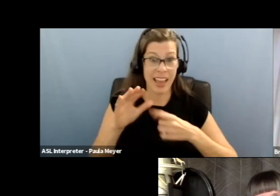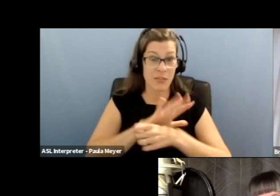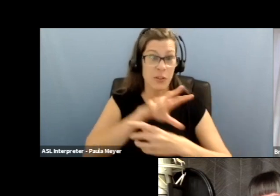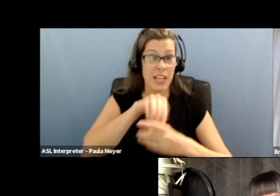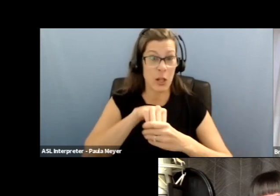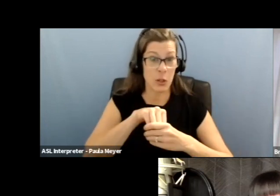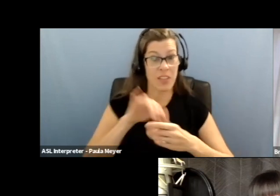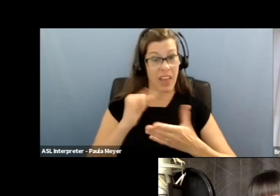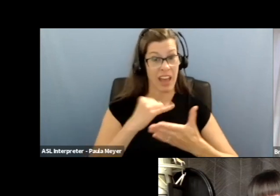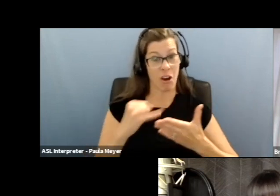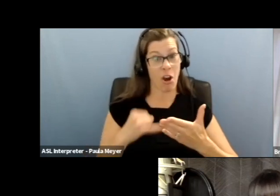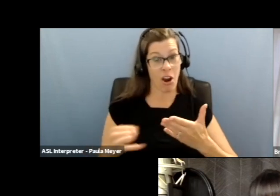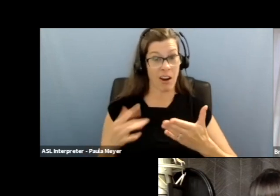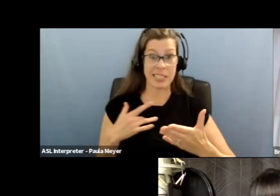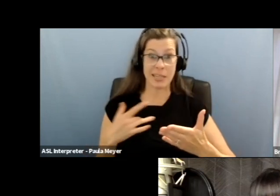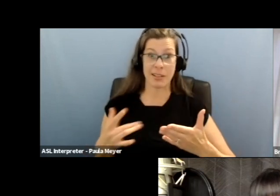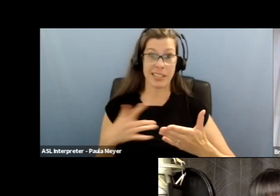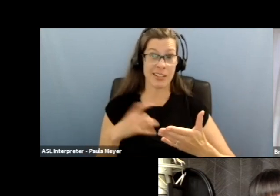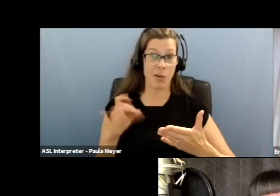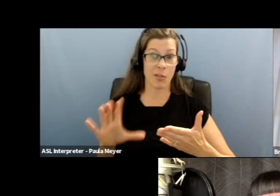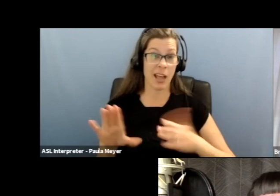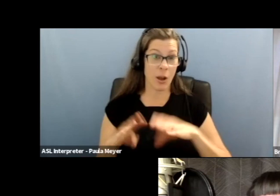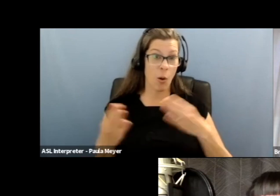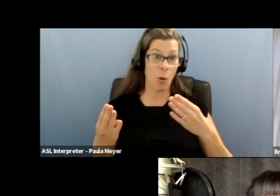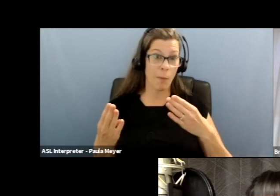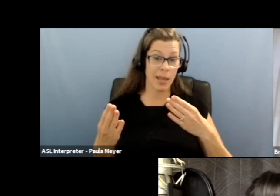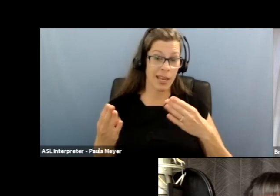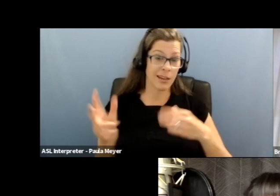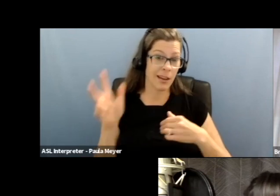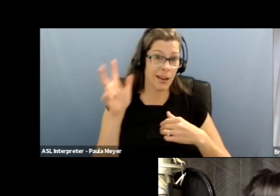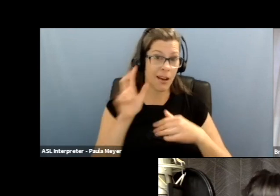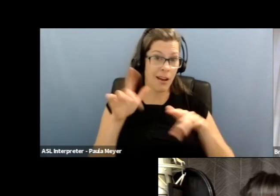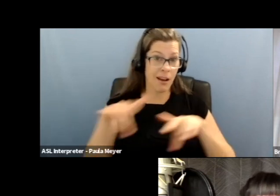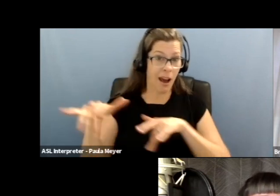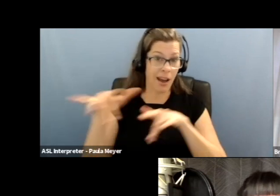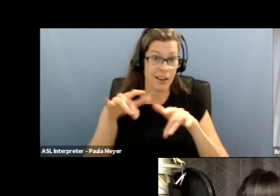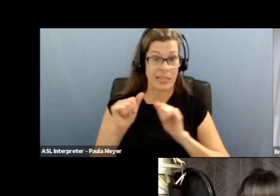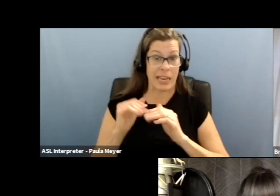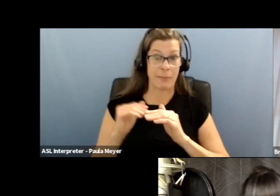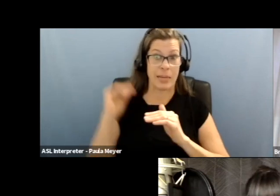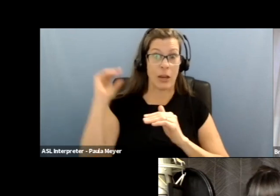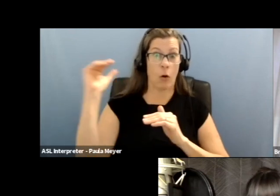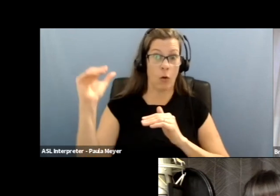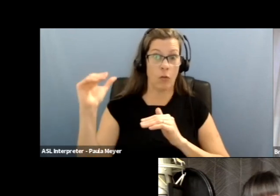I typically don't like open audio description because I do find that it can be over stimulating for other audience members,